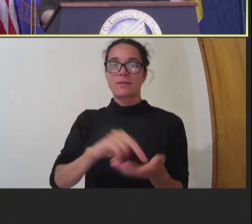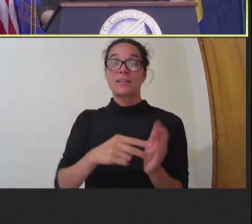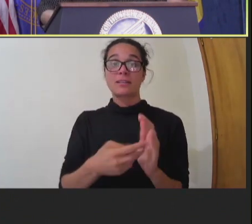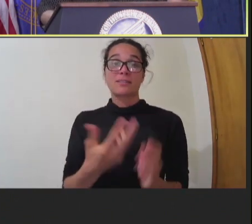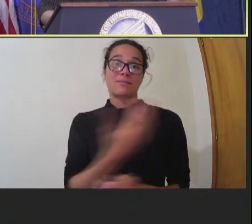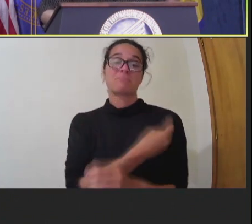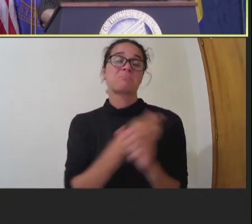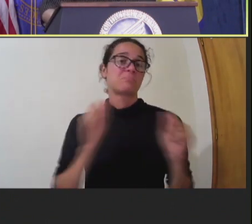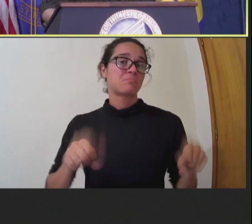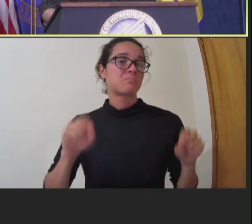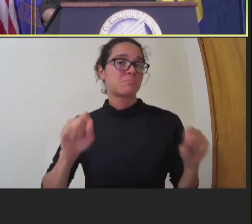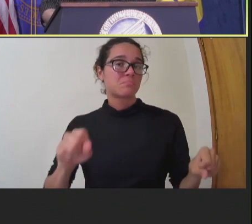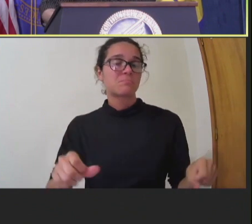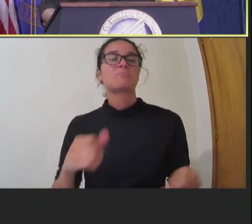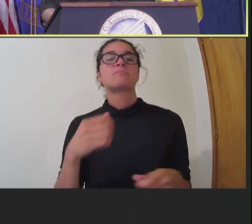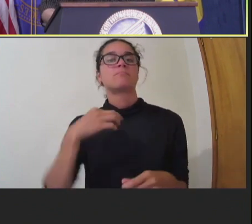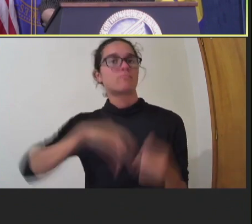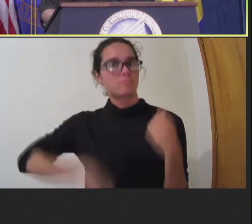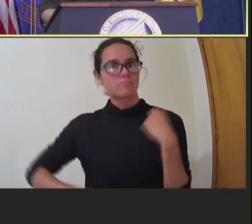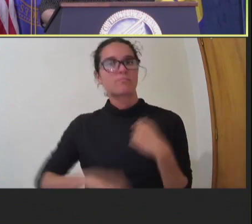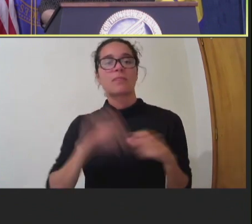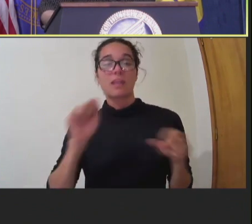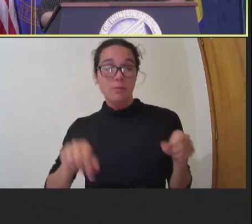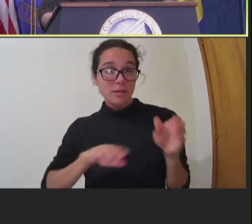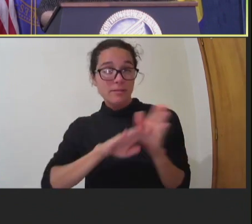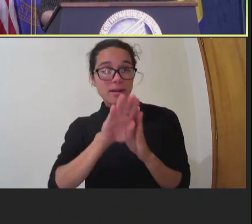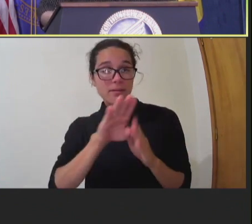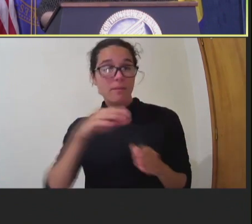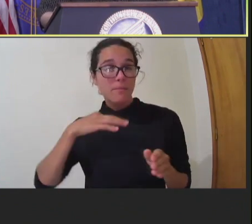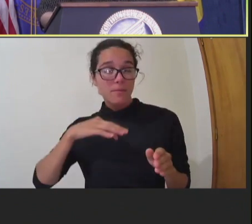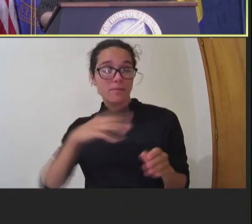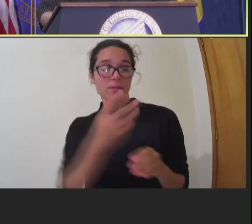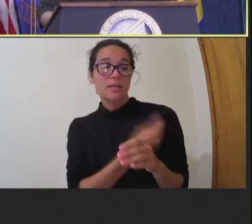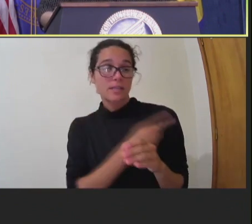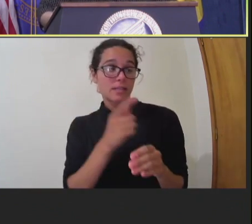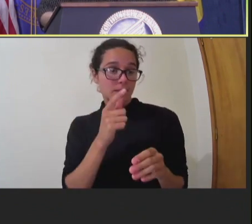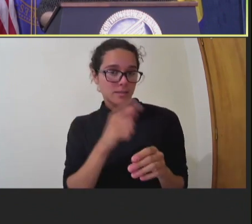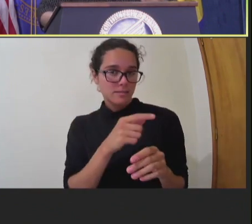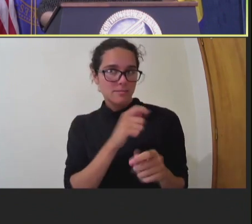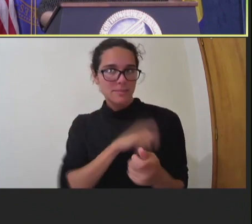can we develop a vaccine that specifically targets STIC? And we have evidence from